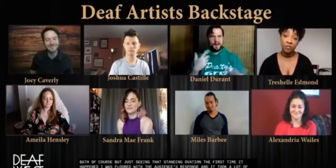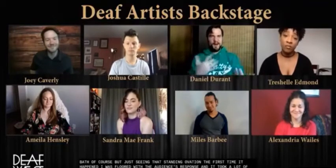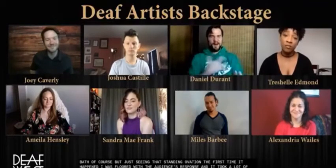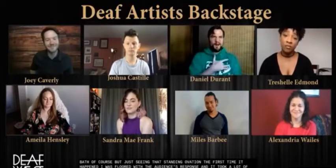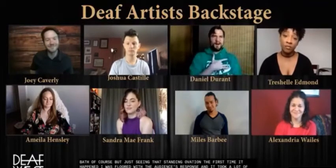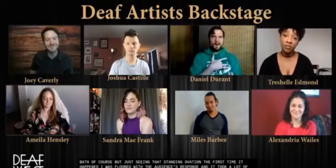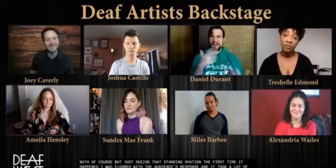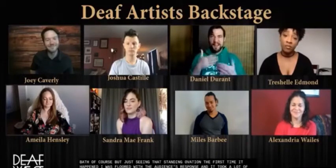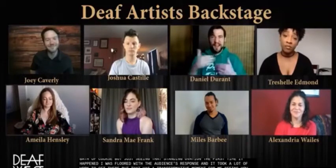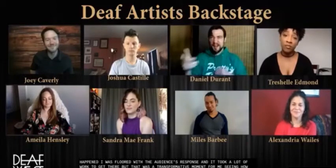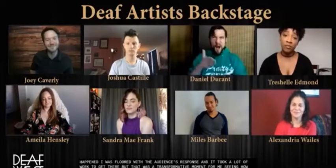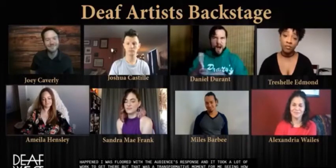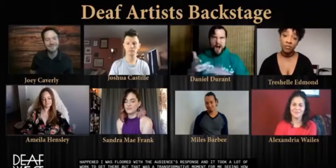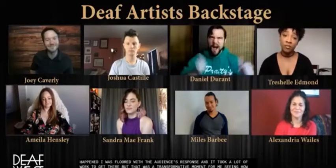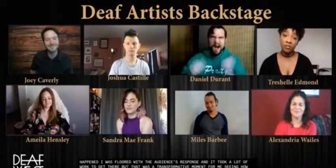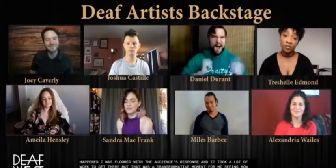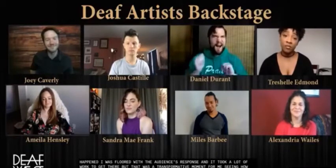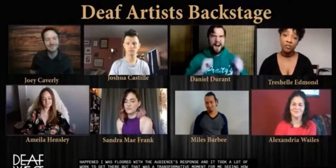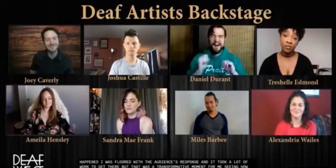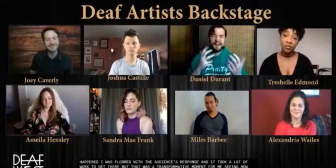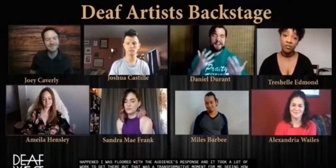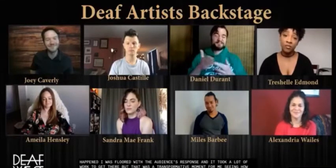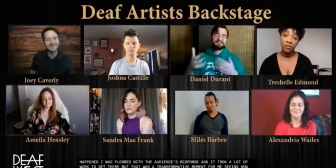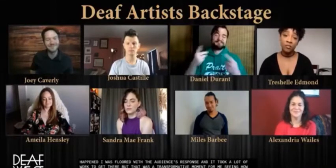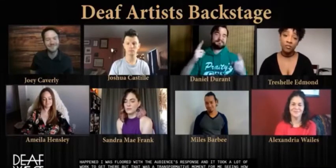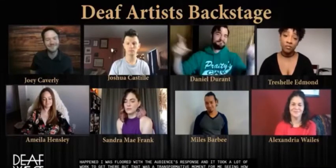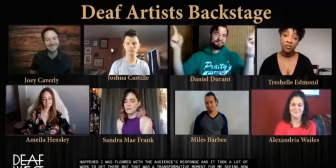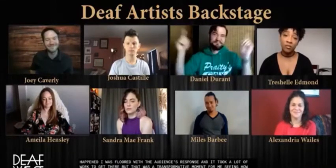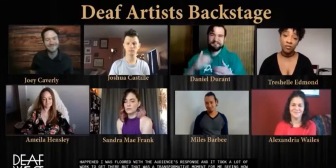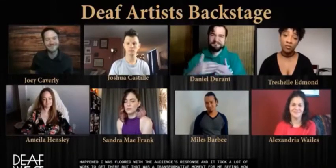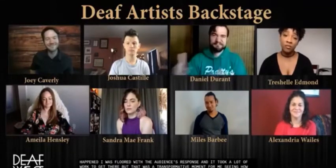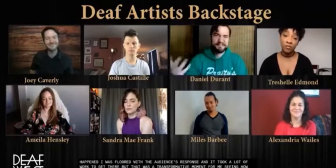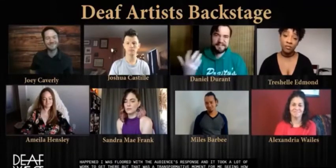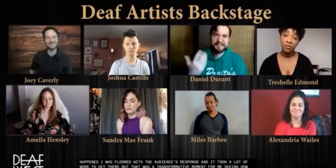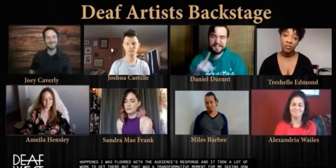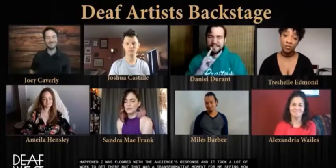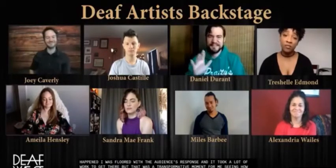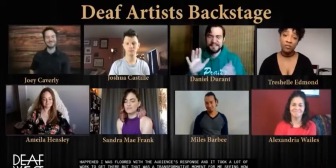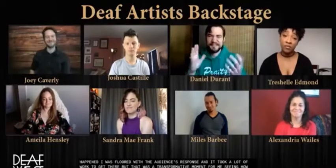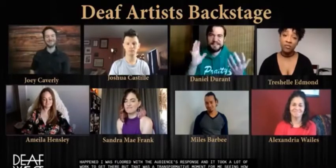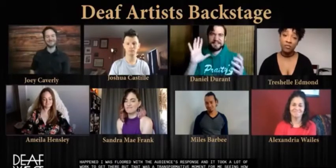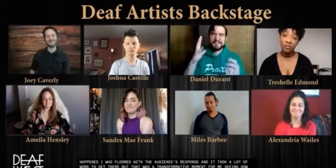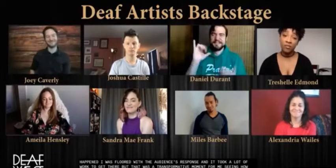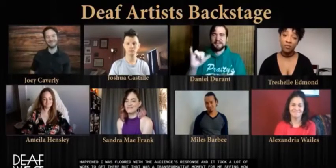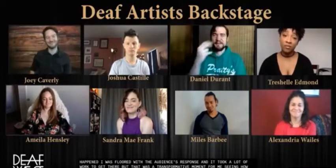And to see our first opening show when the curtain closed all of that applause